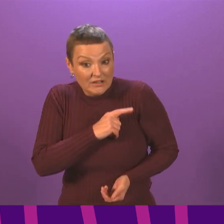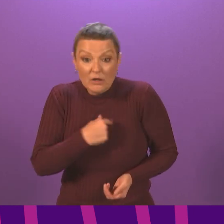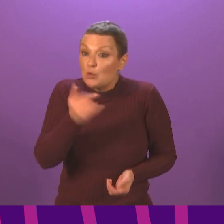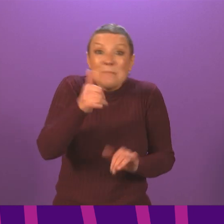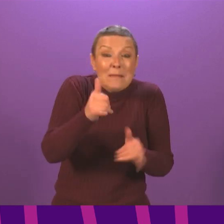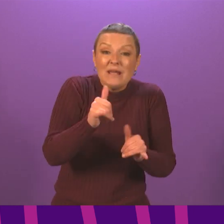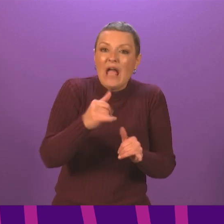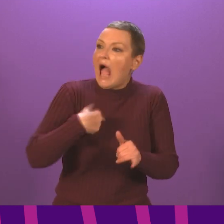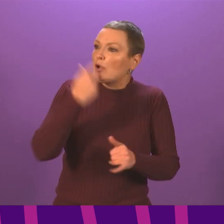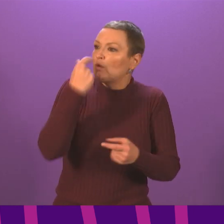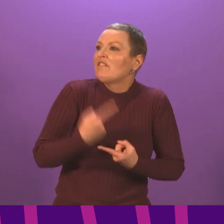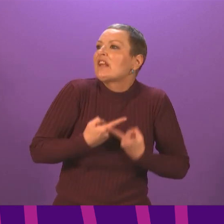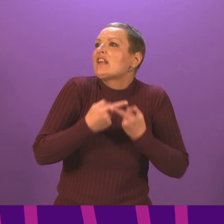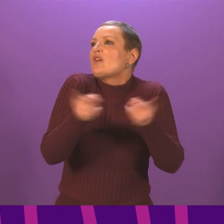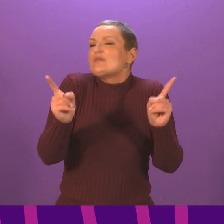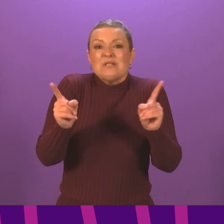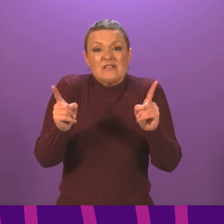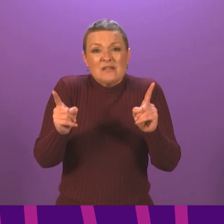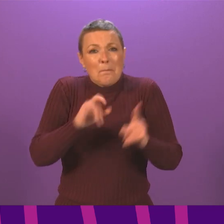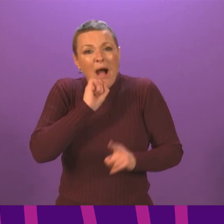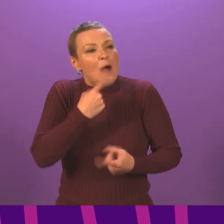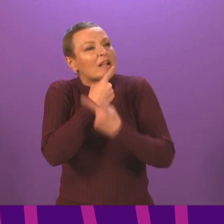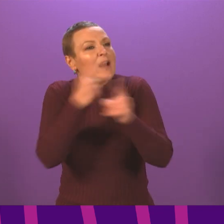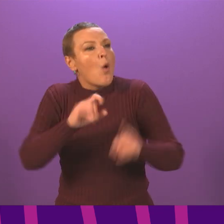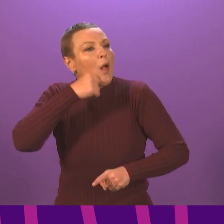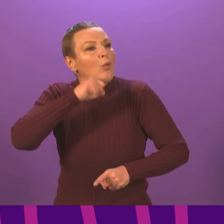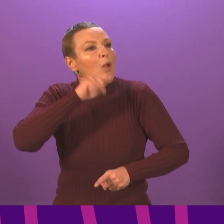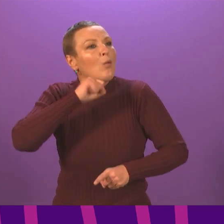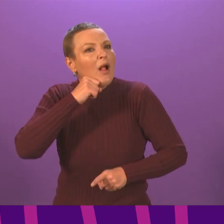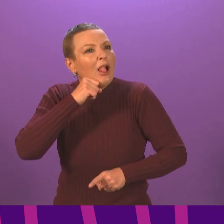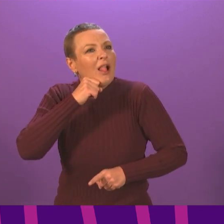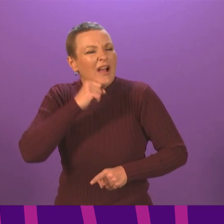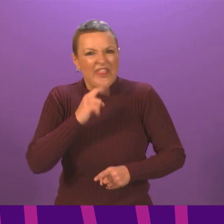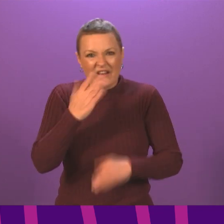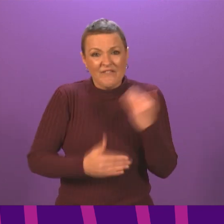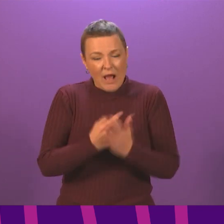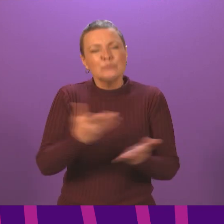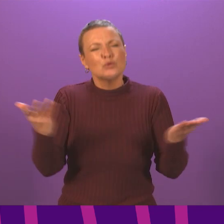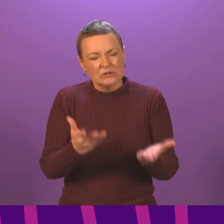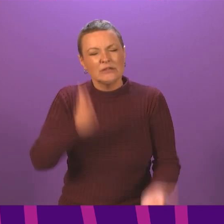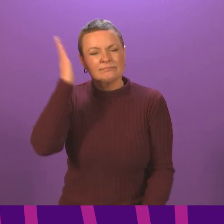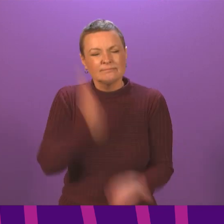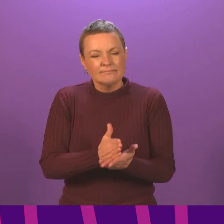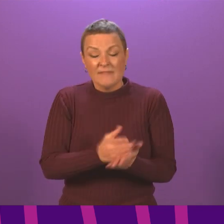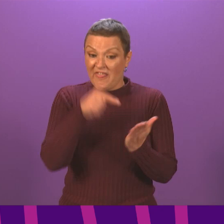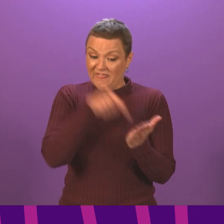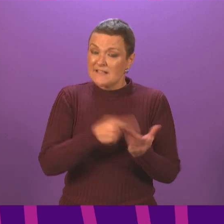point—when it would have been entirely possible to make an announcement, but it would have been an announcement with no substance—is that today we have a detailed delivery plan